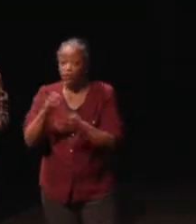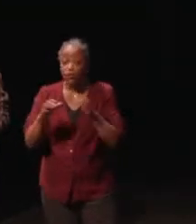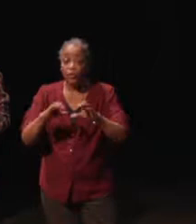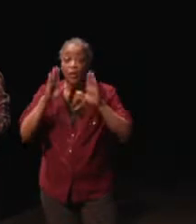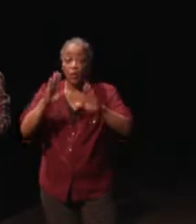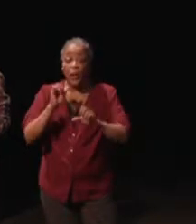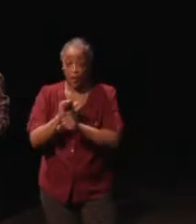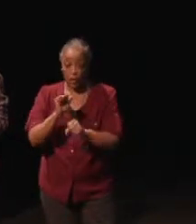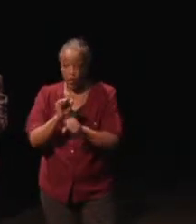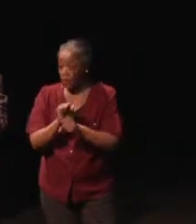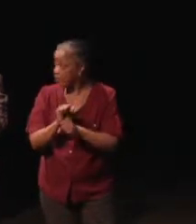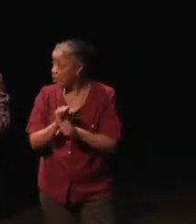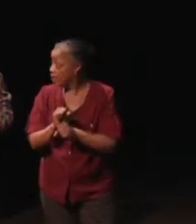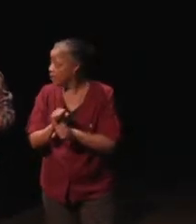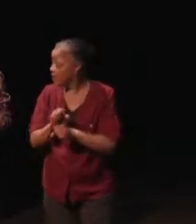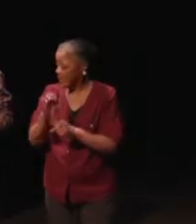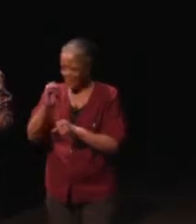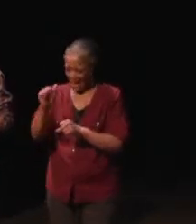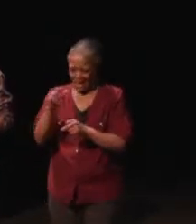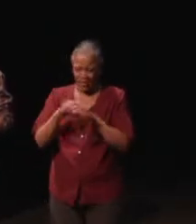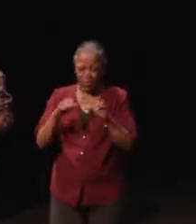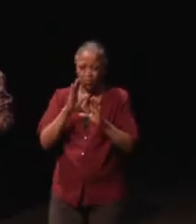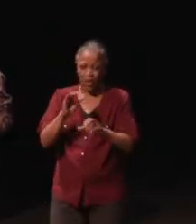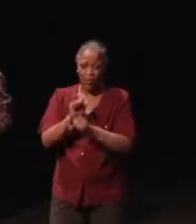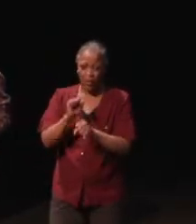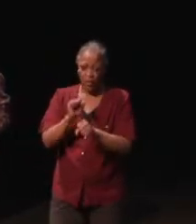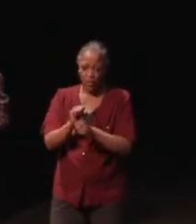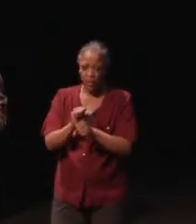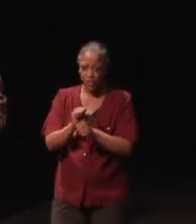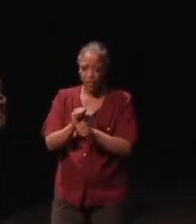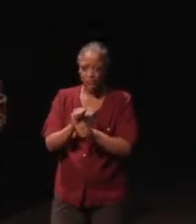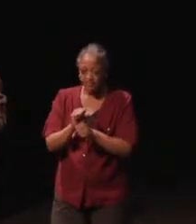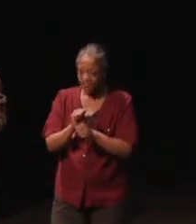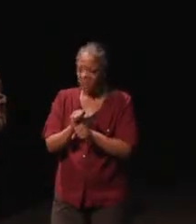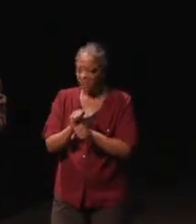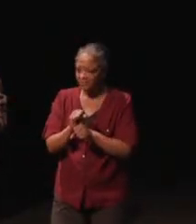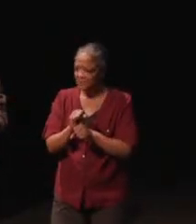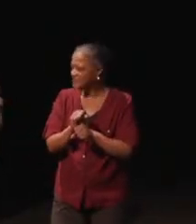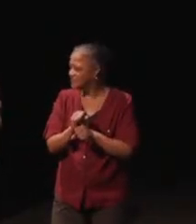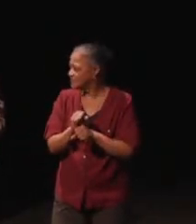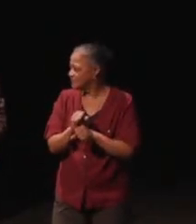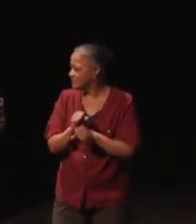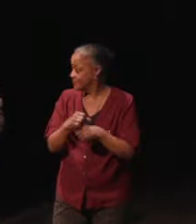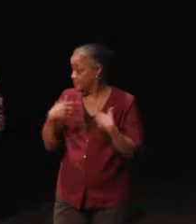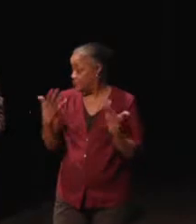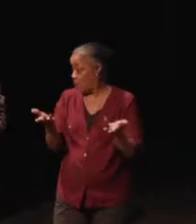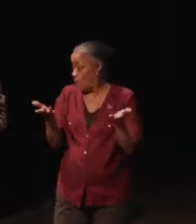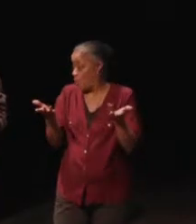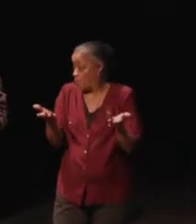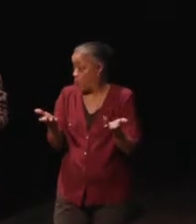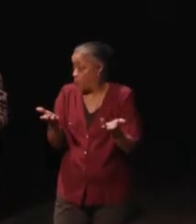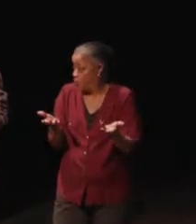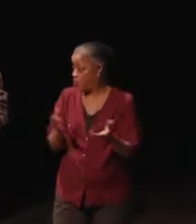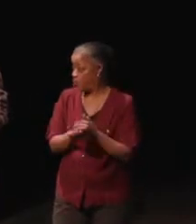He's out there doing great. All kinds of people are out there doing great work.